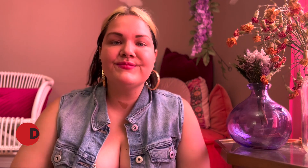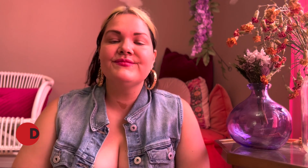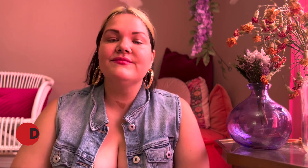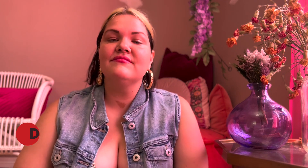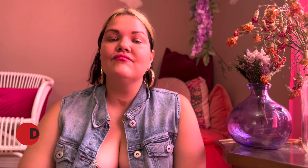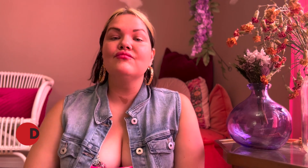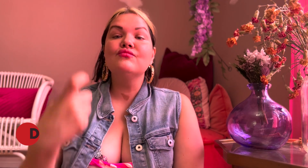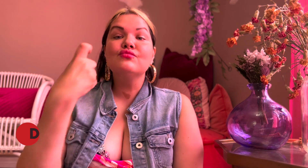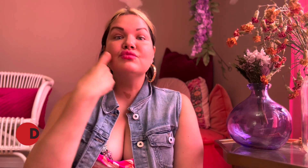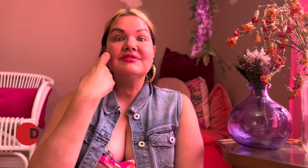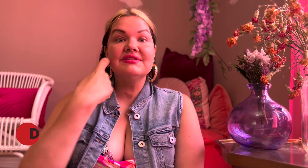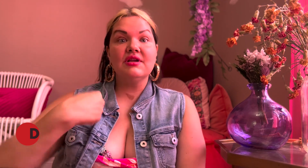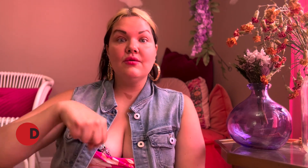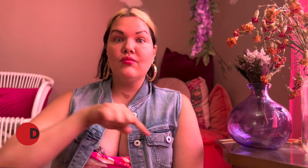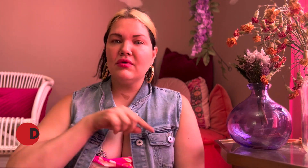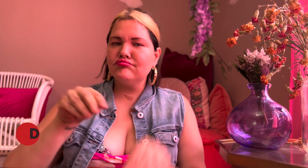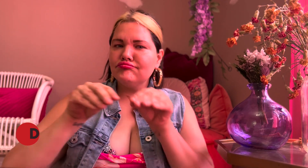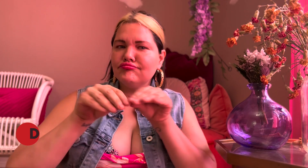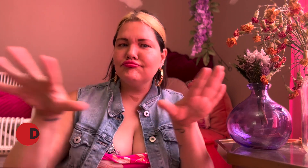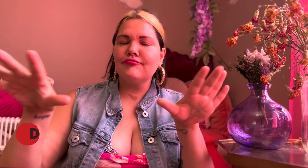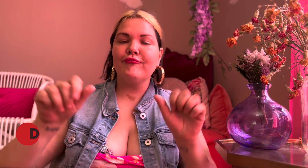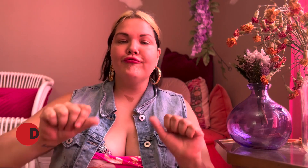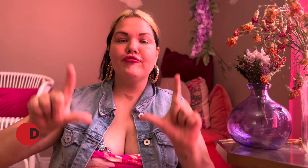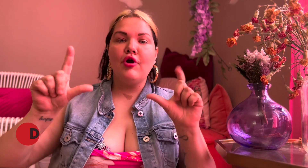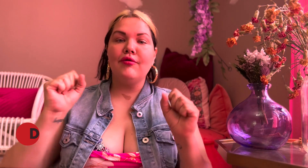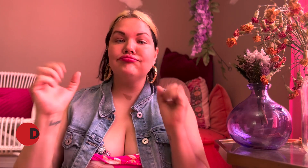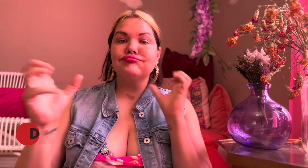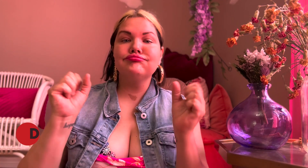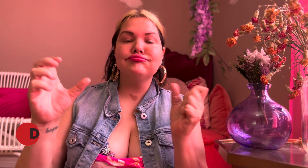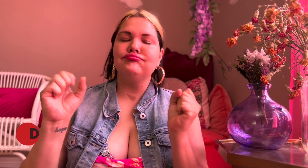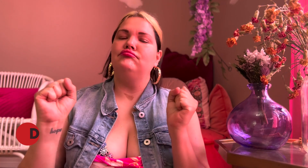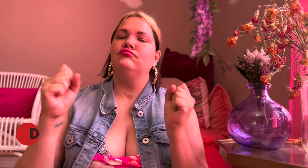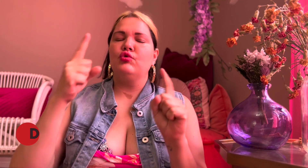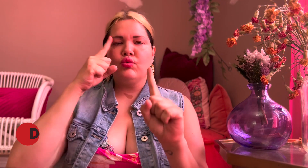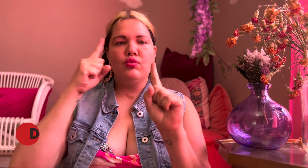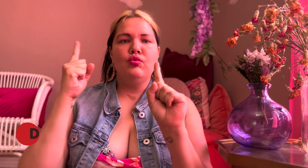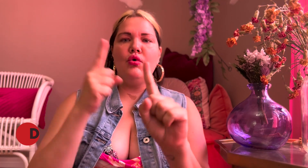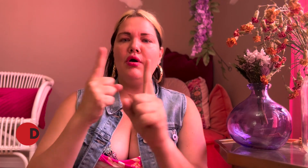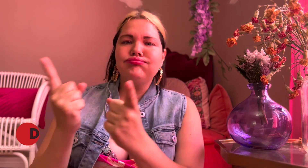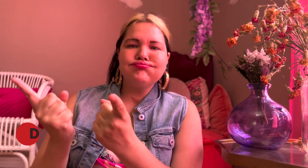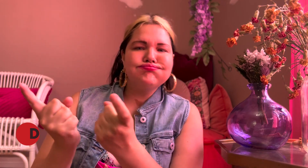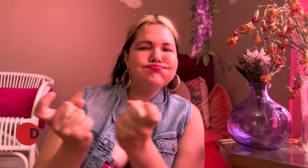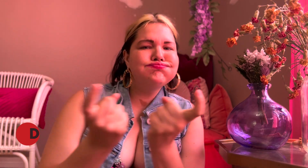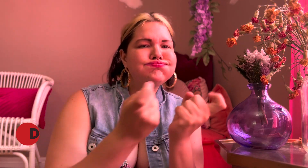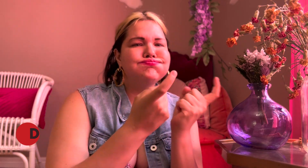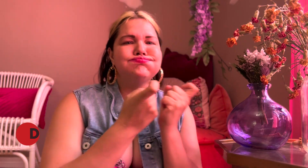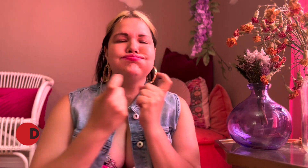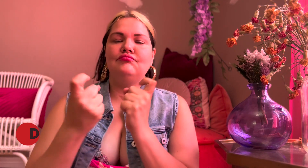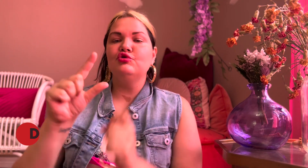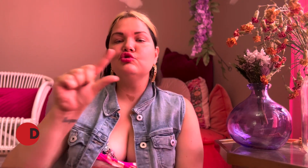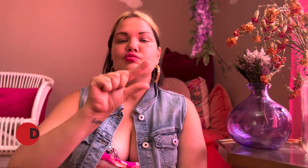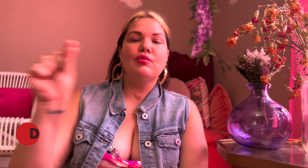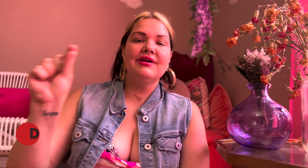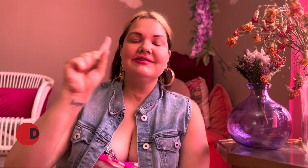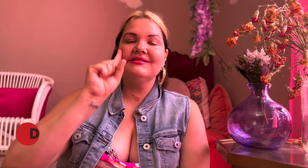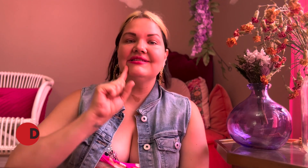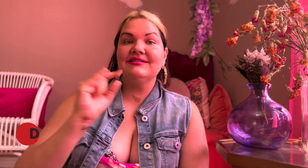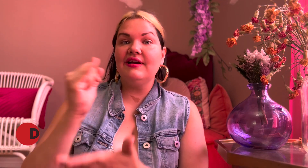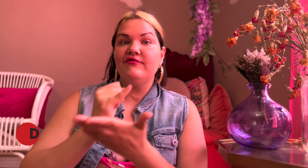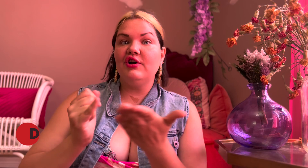Recently we released a vlog recruiting Queer deaf artists